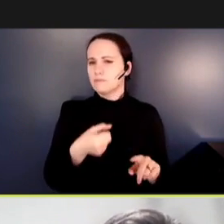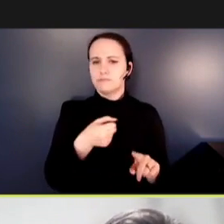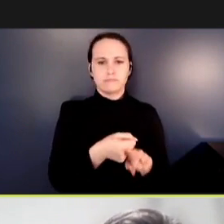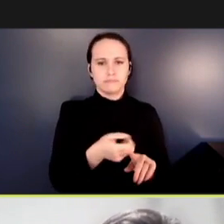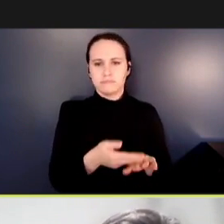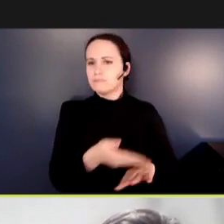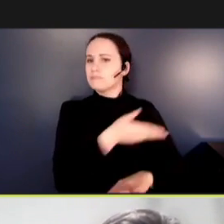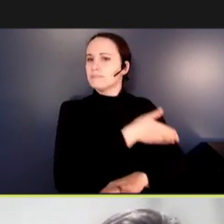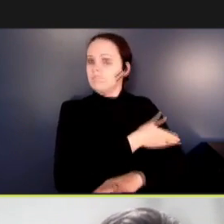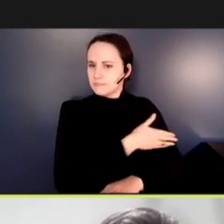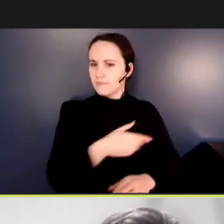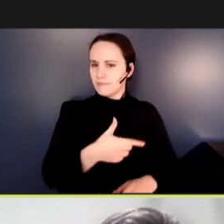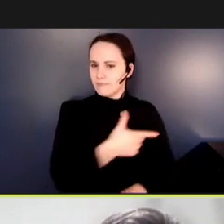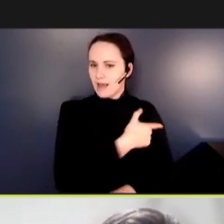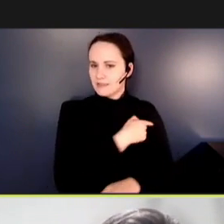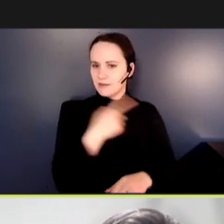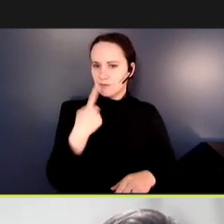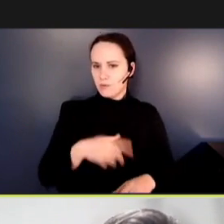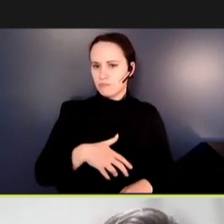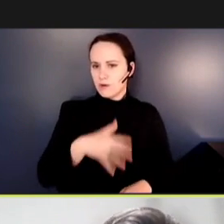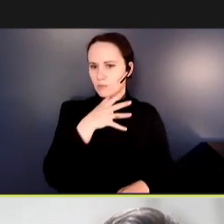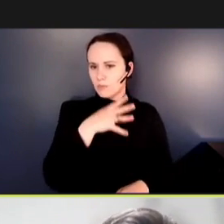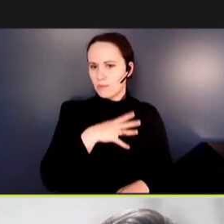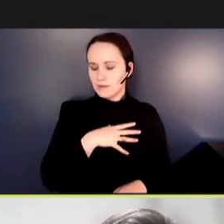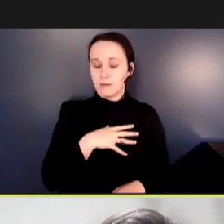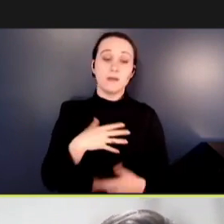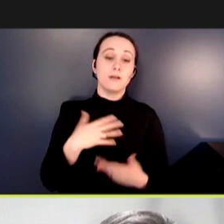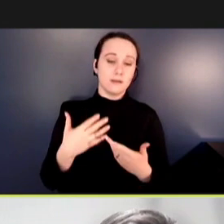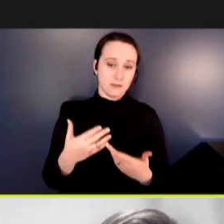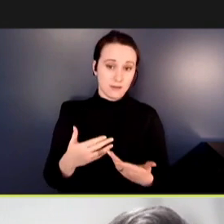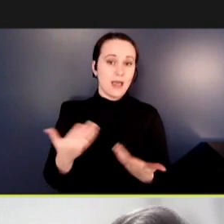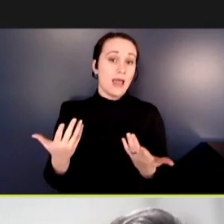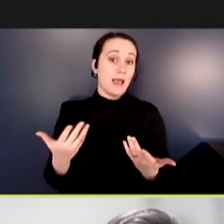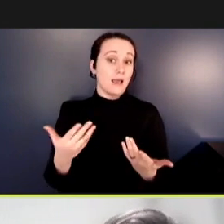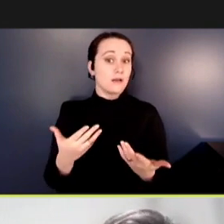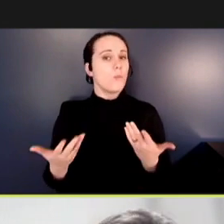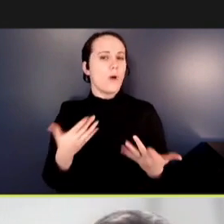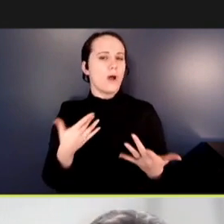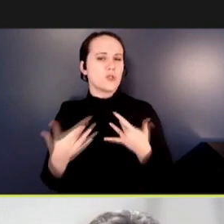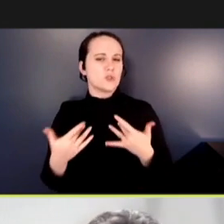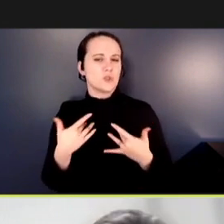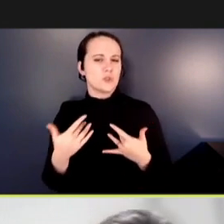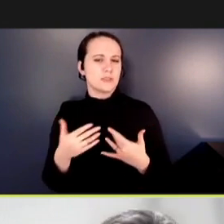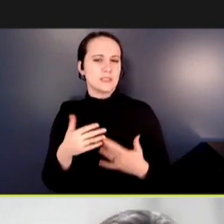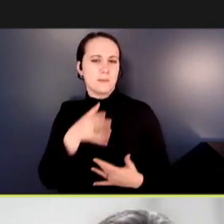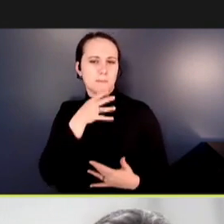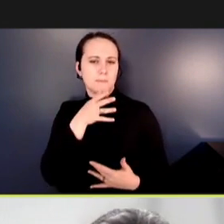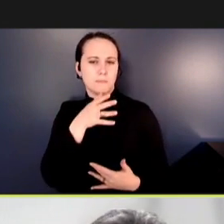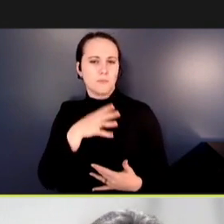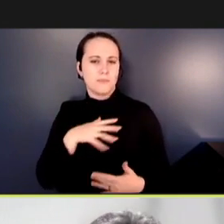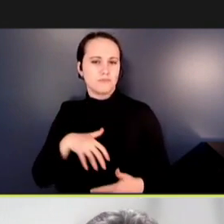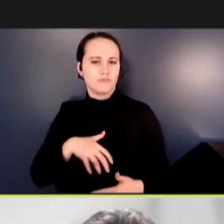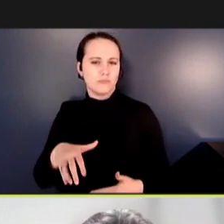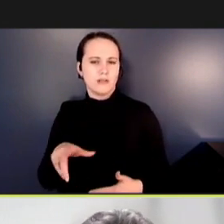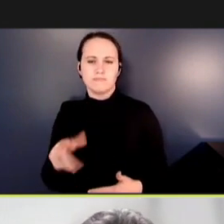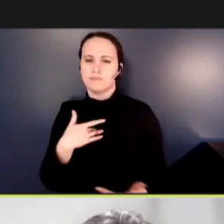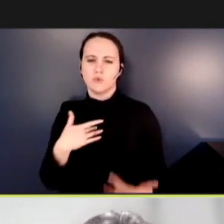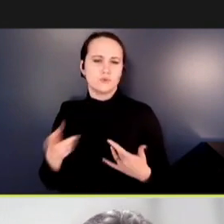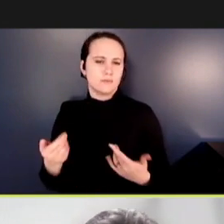pregnant women and what are the concerns that pregnant women will have. One of the main ones,